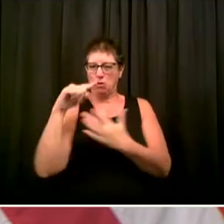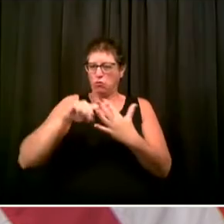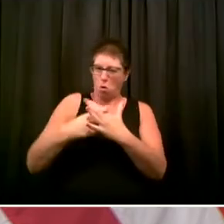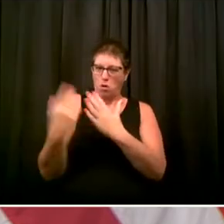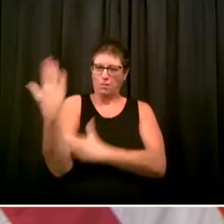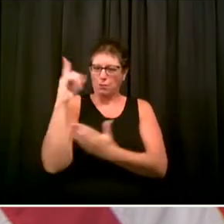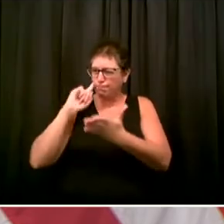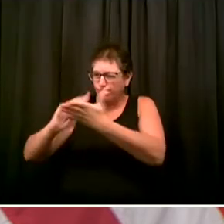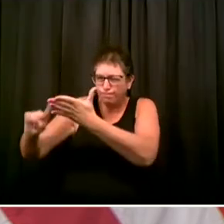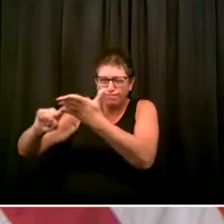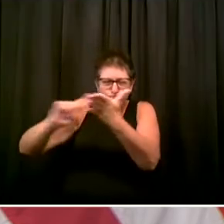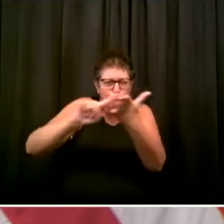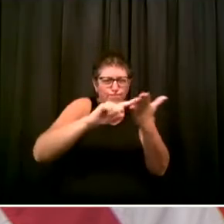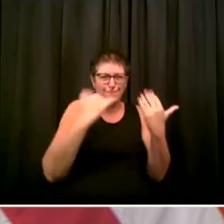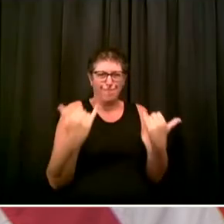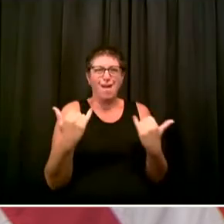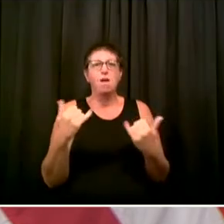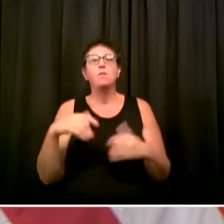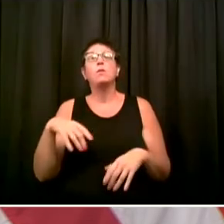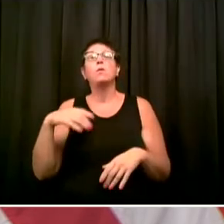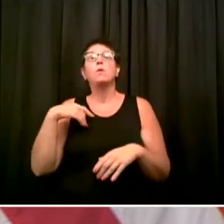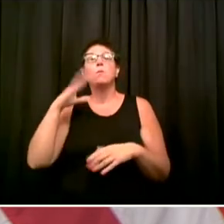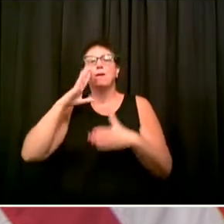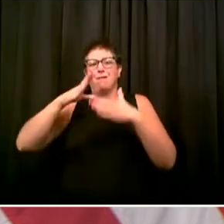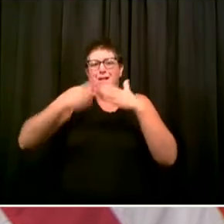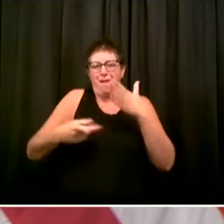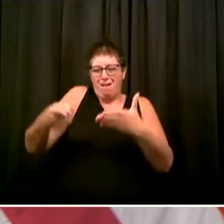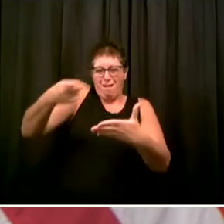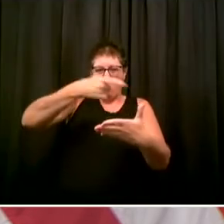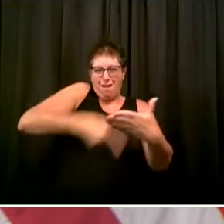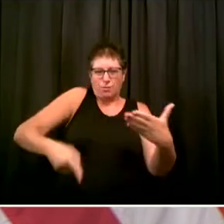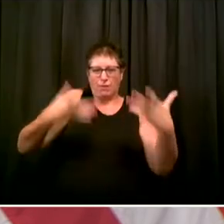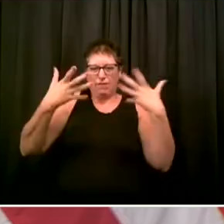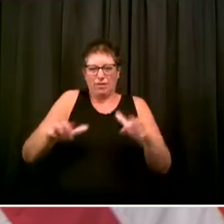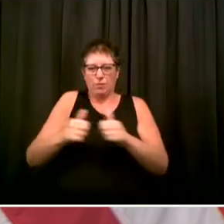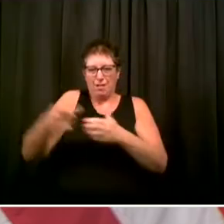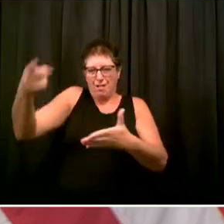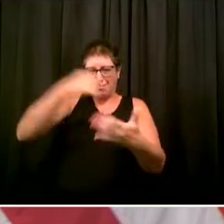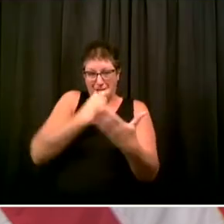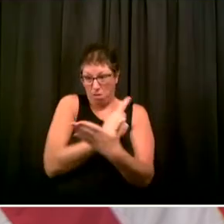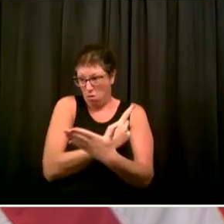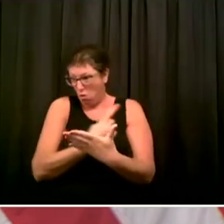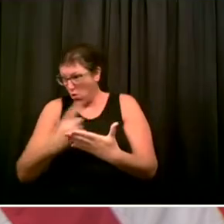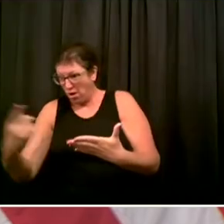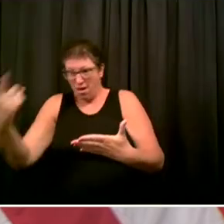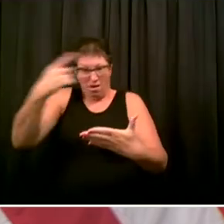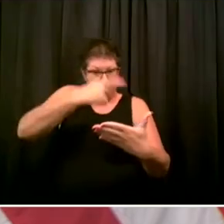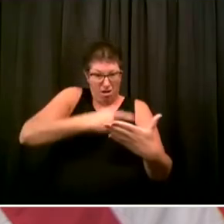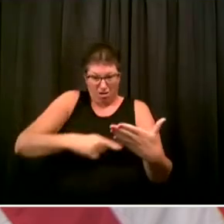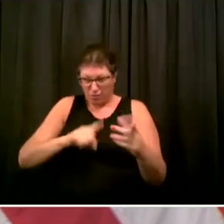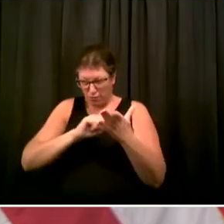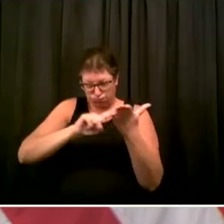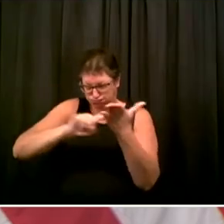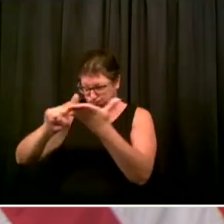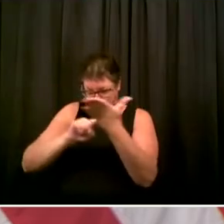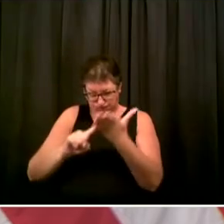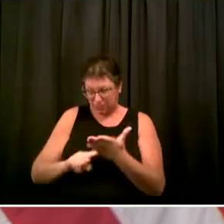BE COMPLETED BY NEXT WEEK. WE